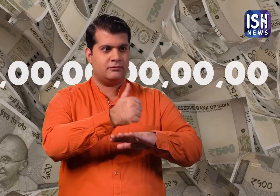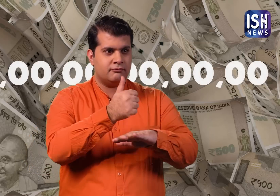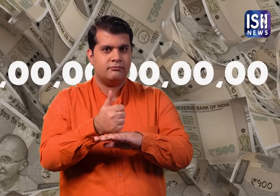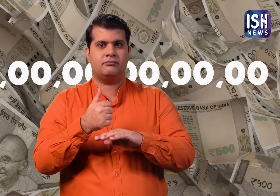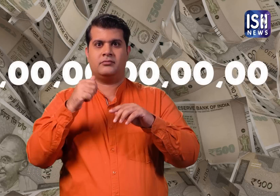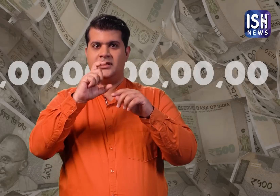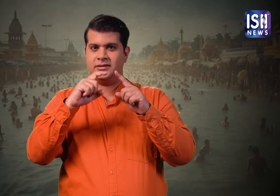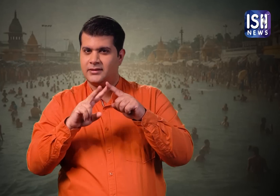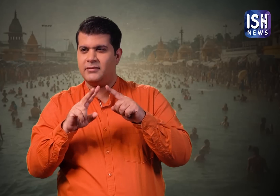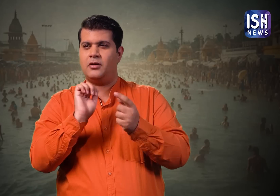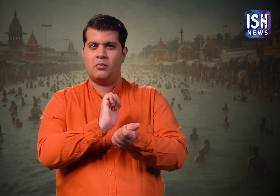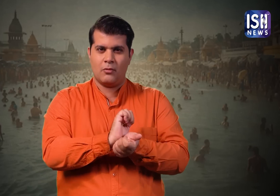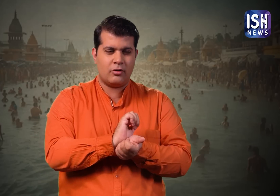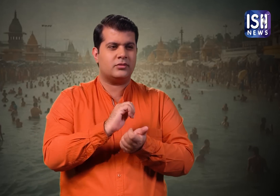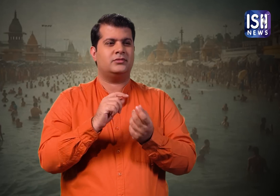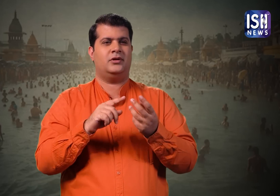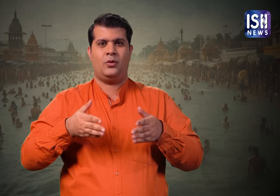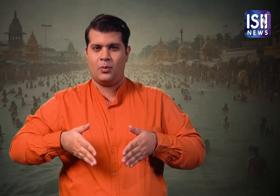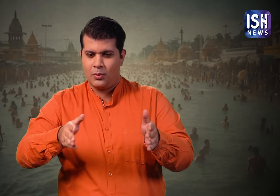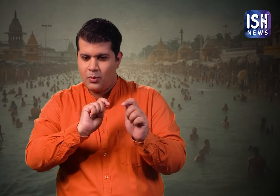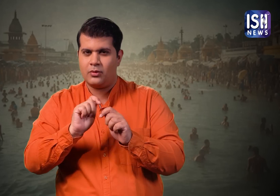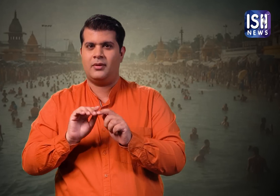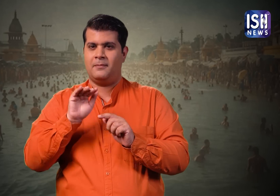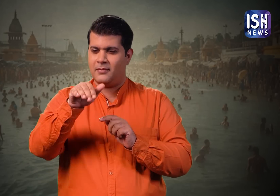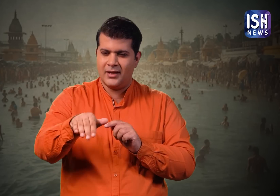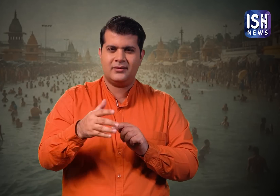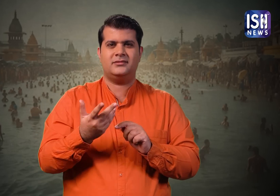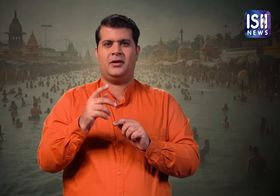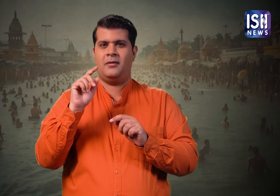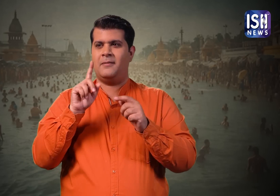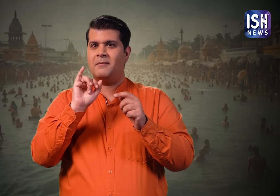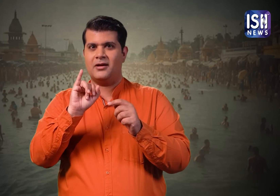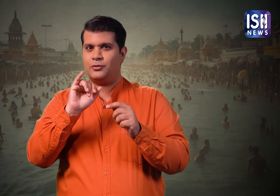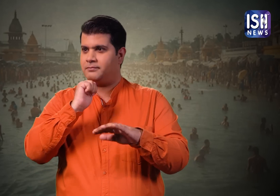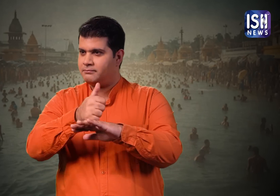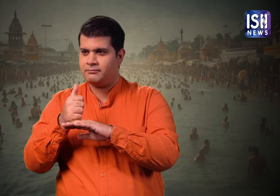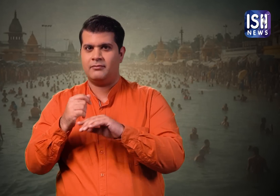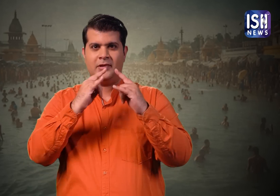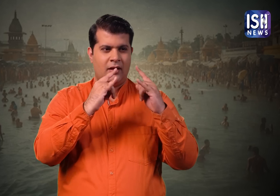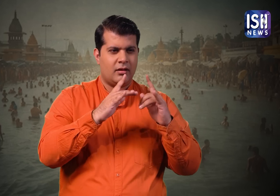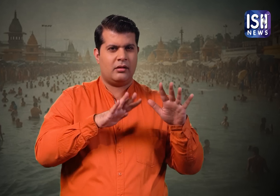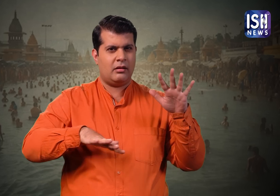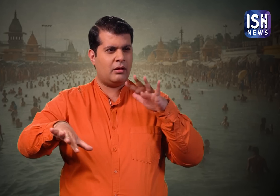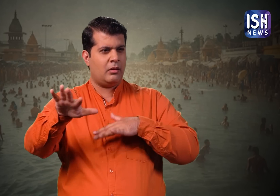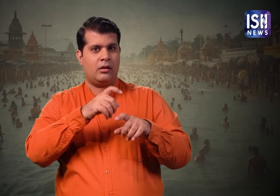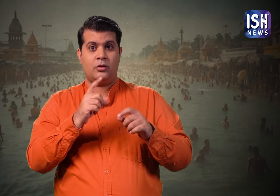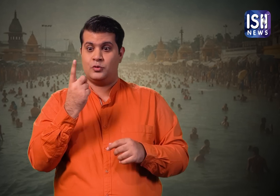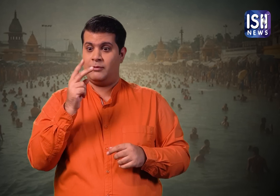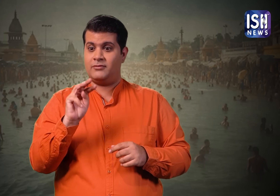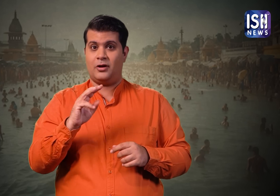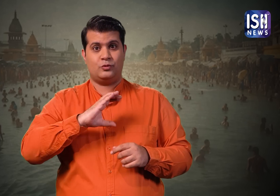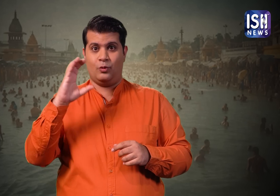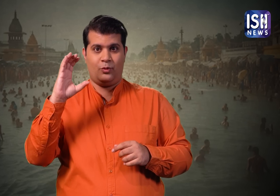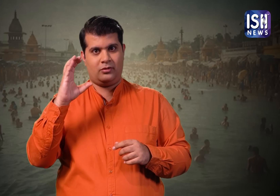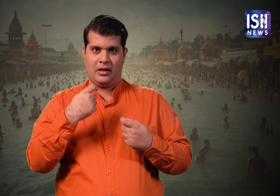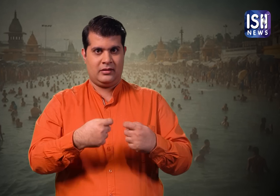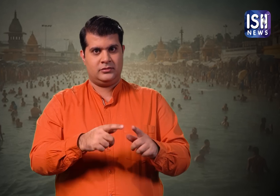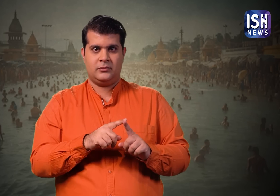This is for setting up shops, CCTV, police deployment, building roads and bridges, constructing toilets and tents, etc.